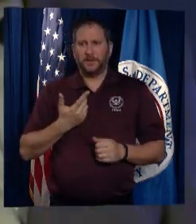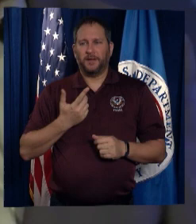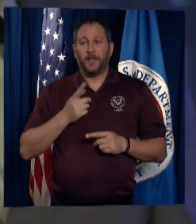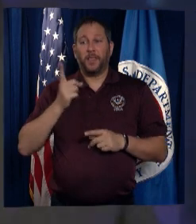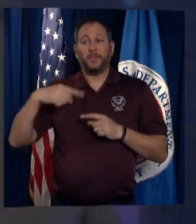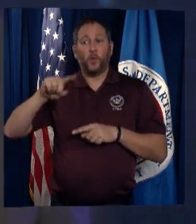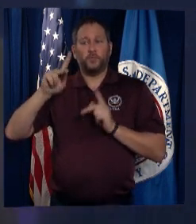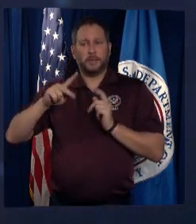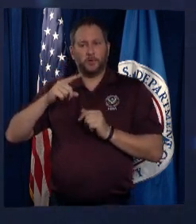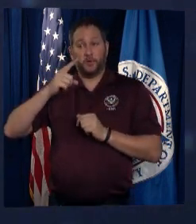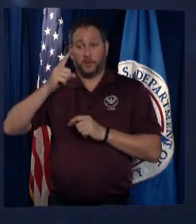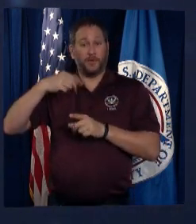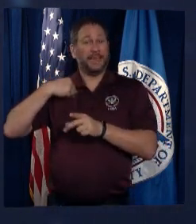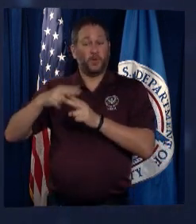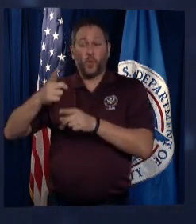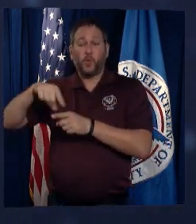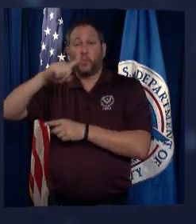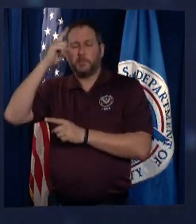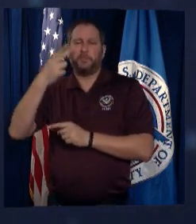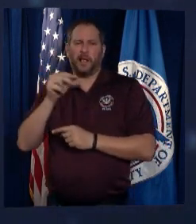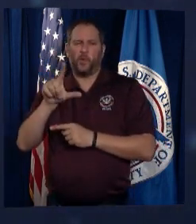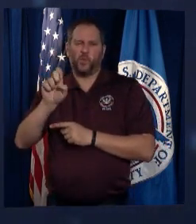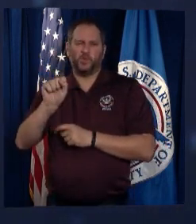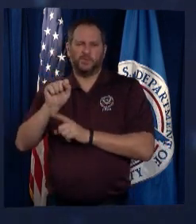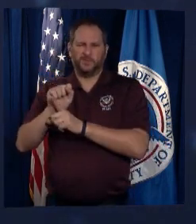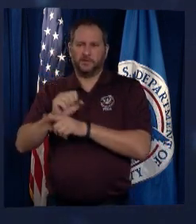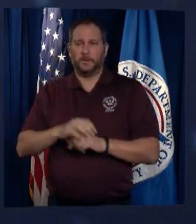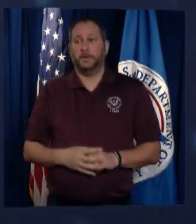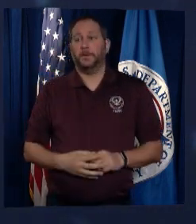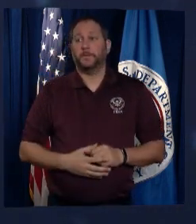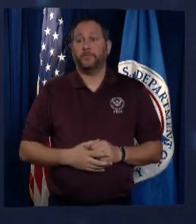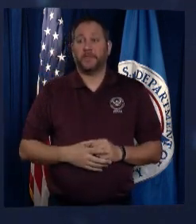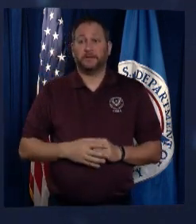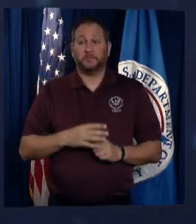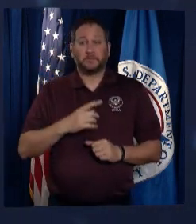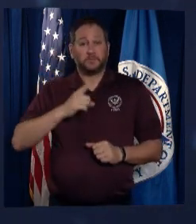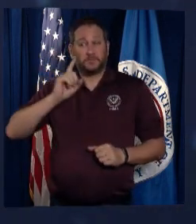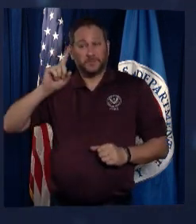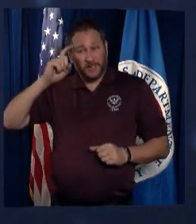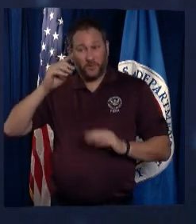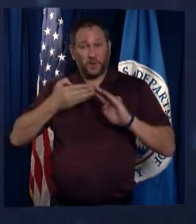constellations after disasters. The community constellations tell a story of